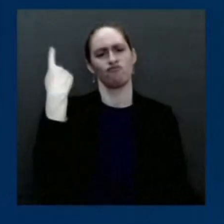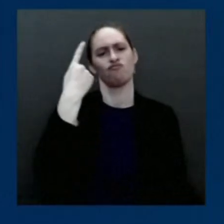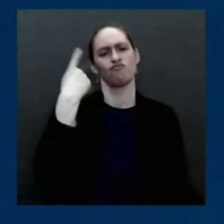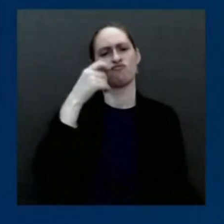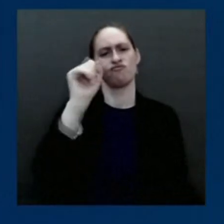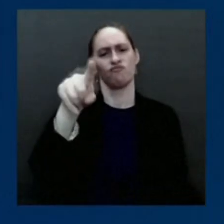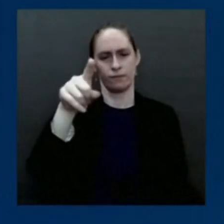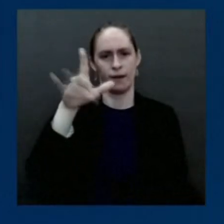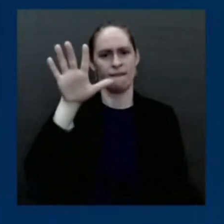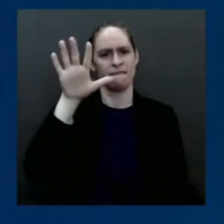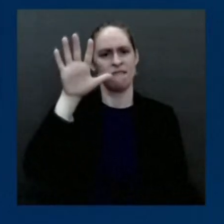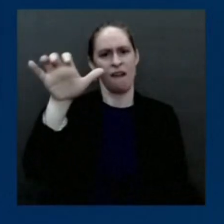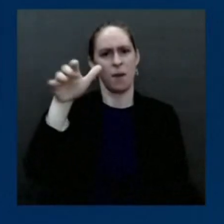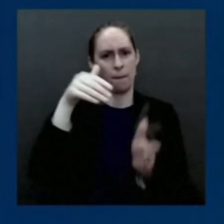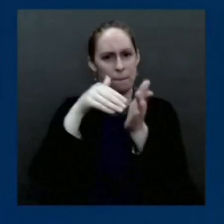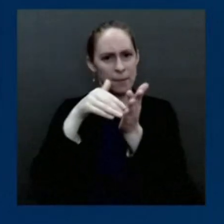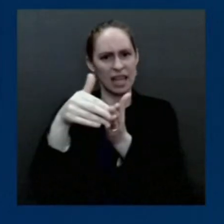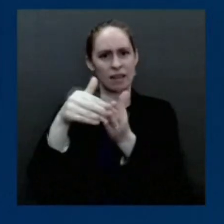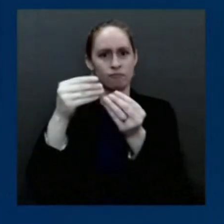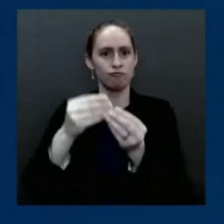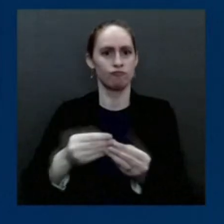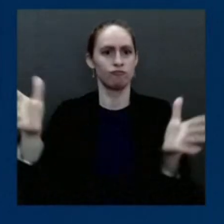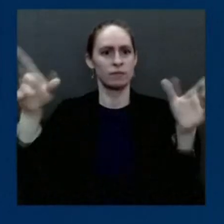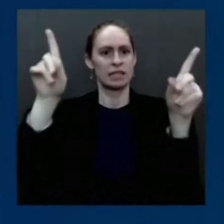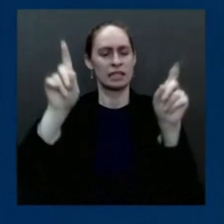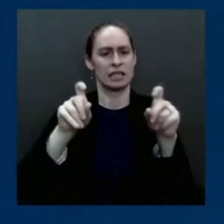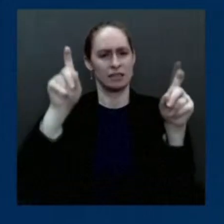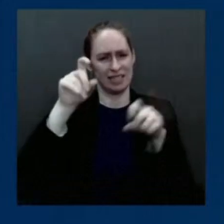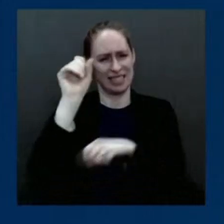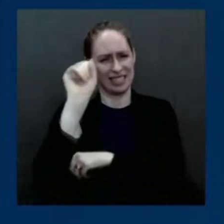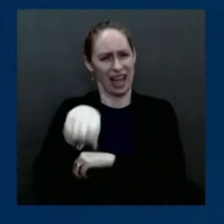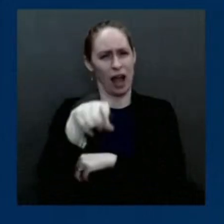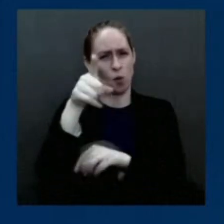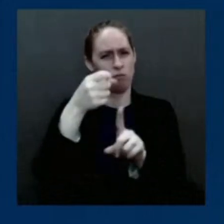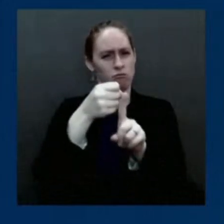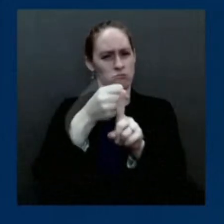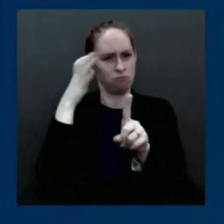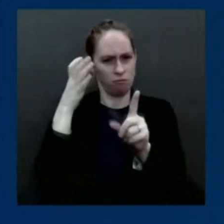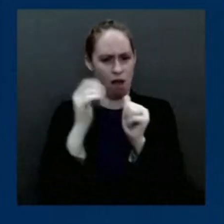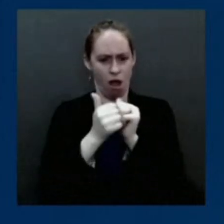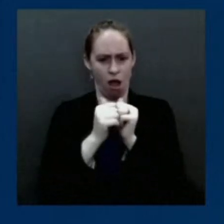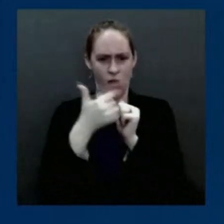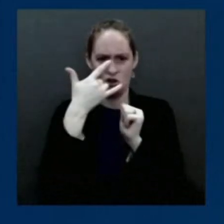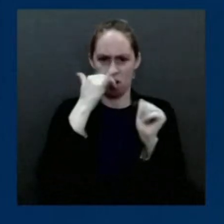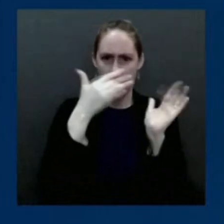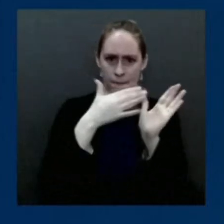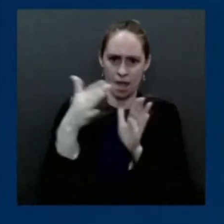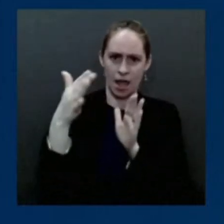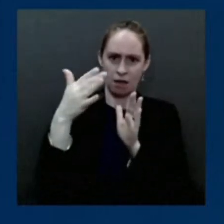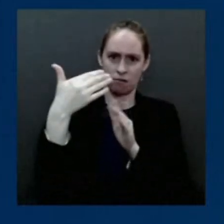ON THE 500 MILLION TESTS CAN YOU OUT LINE SPECIFIC PROGRESS YOU'VE MADE IN GETTING THOSE